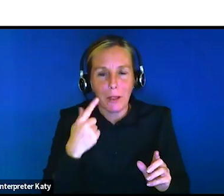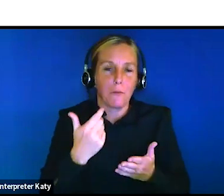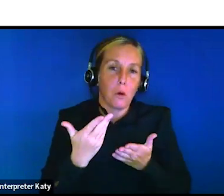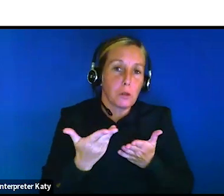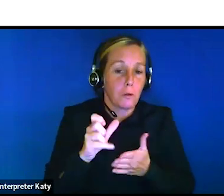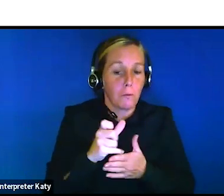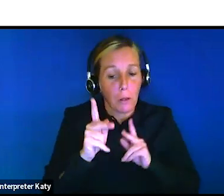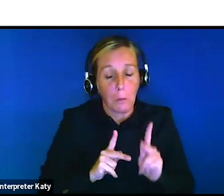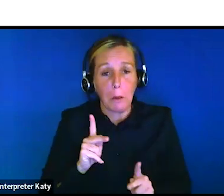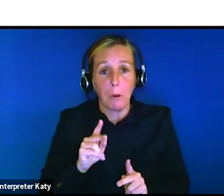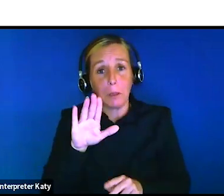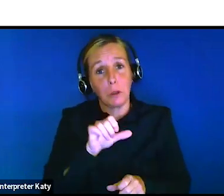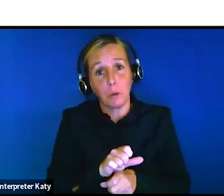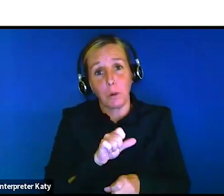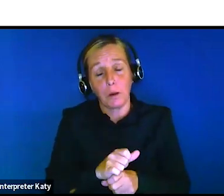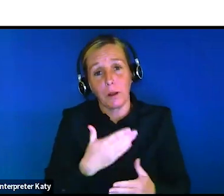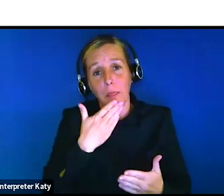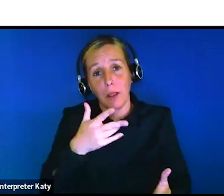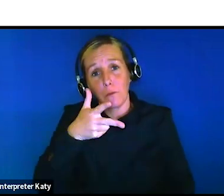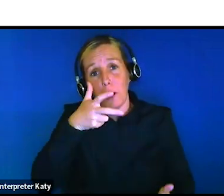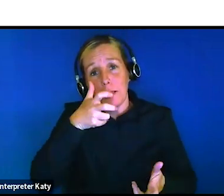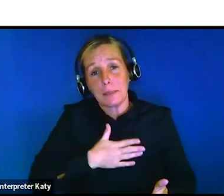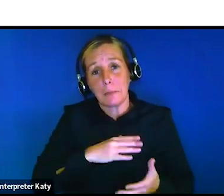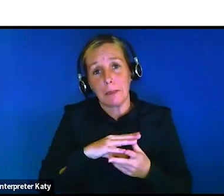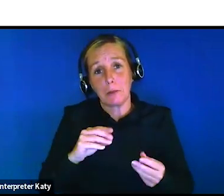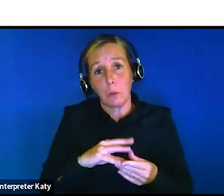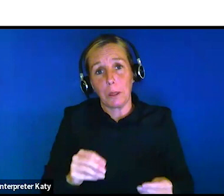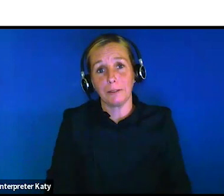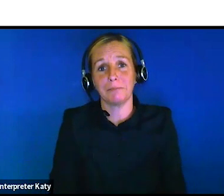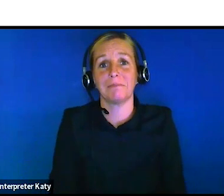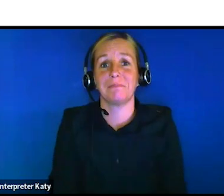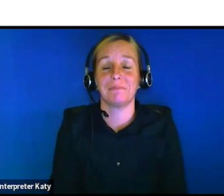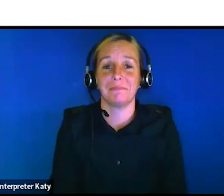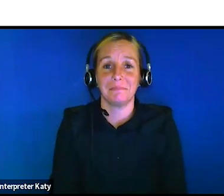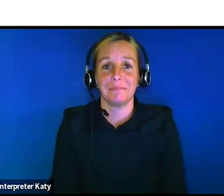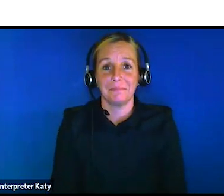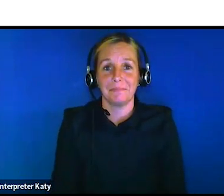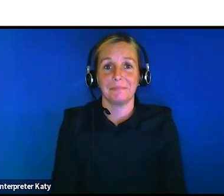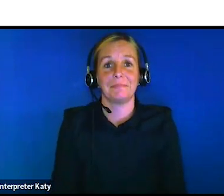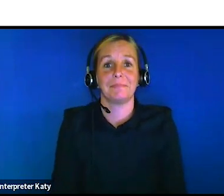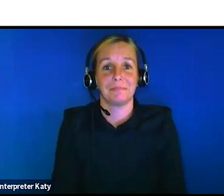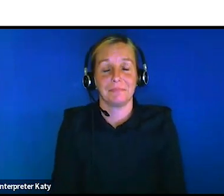Thank you for listening to my story.